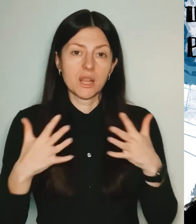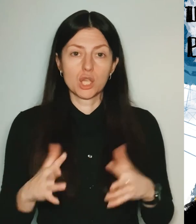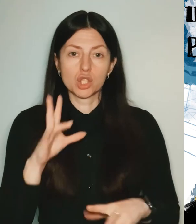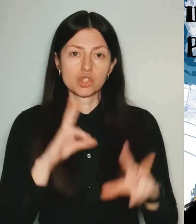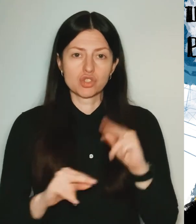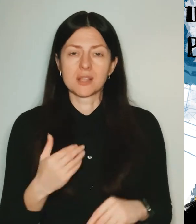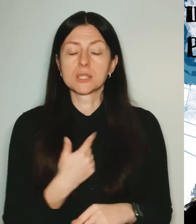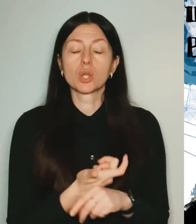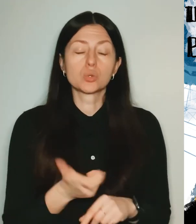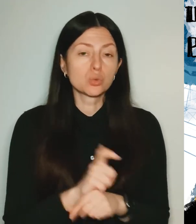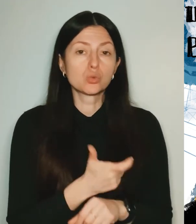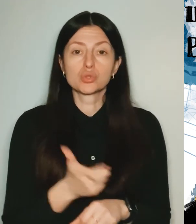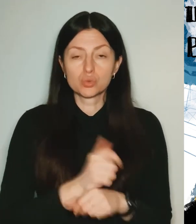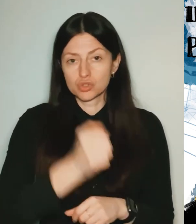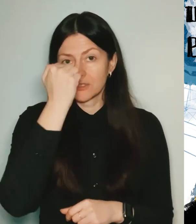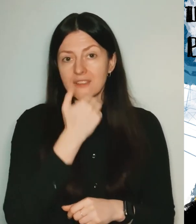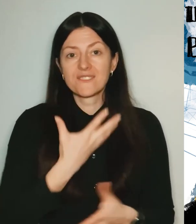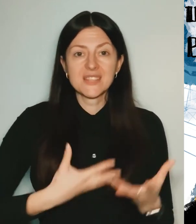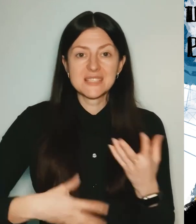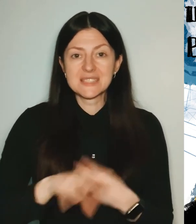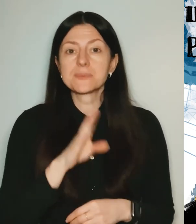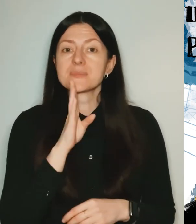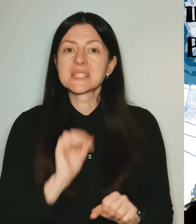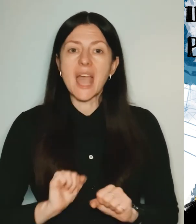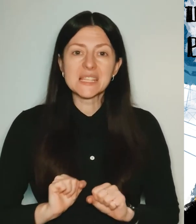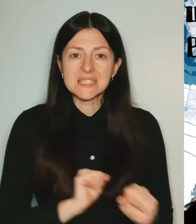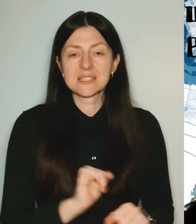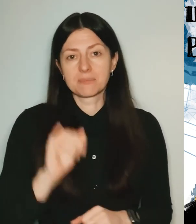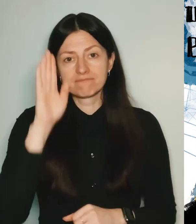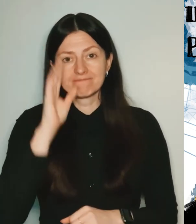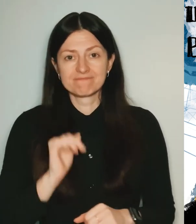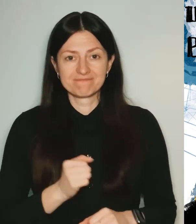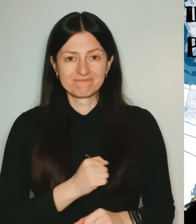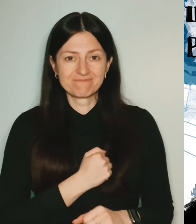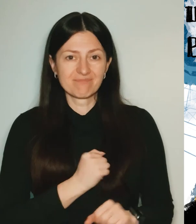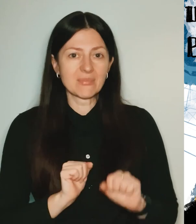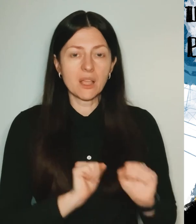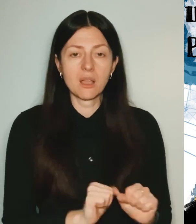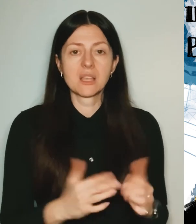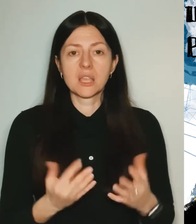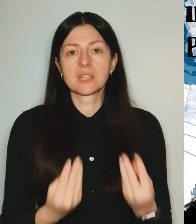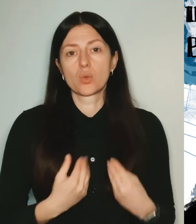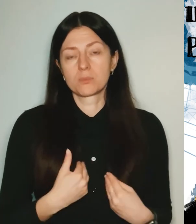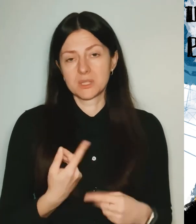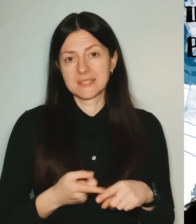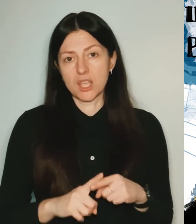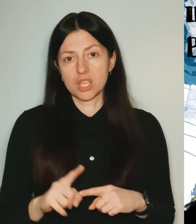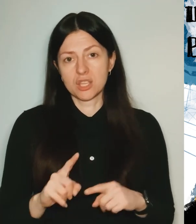It is a huge chance, I am really grateful to all the defenders who give me this chance.